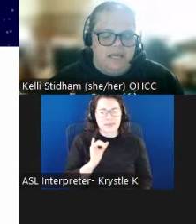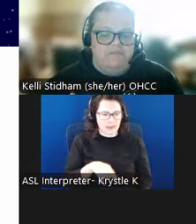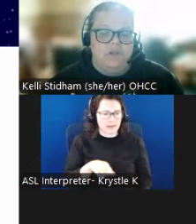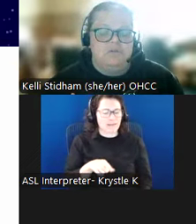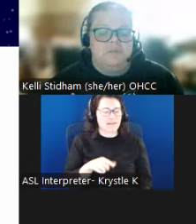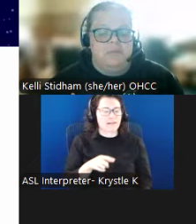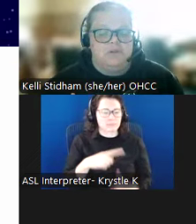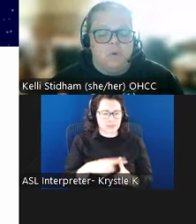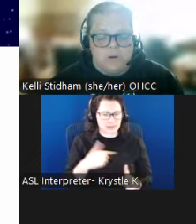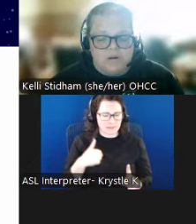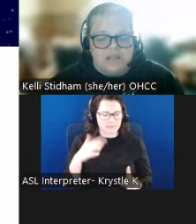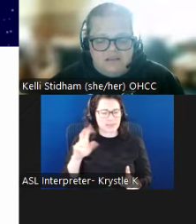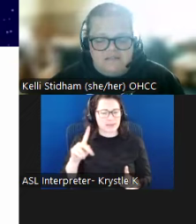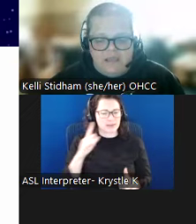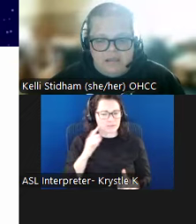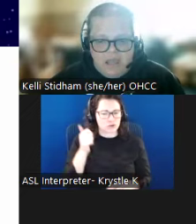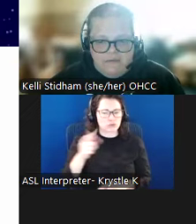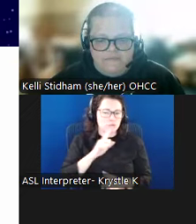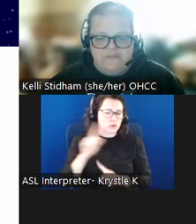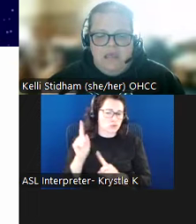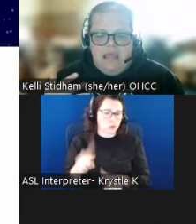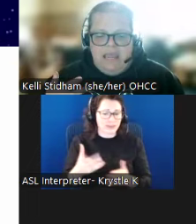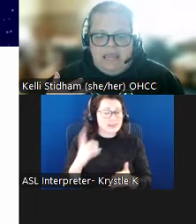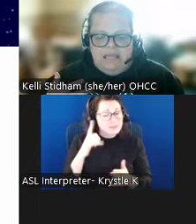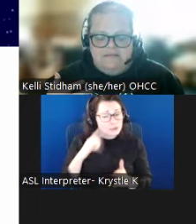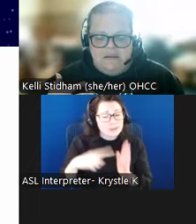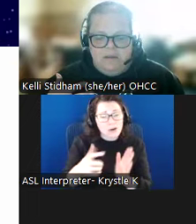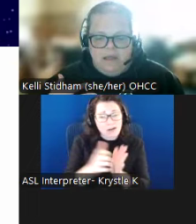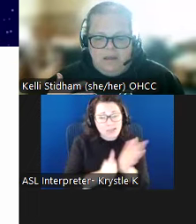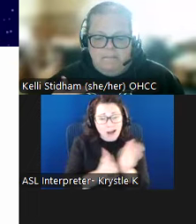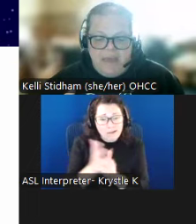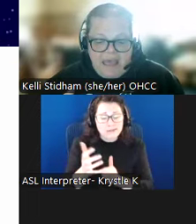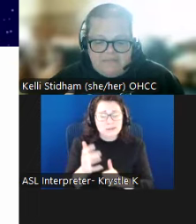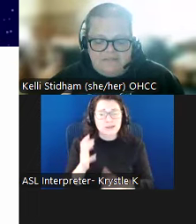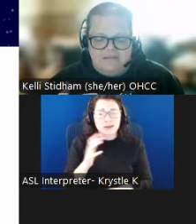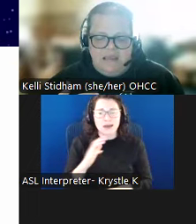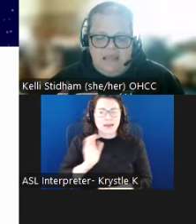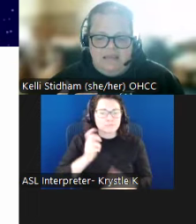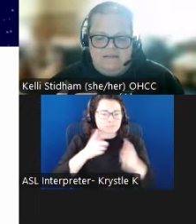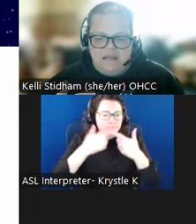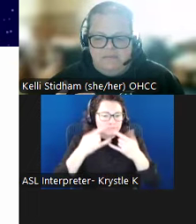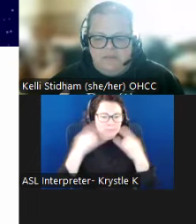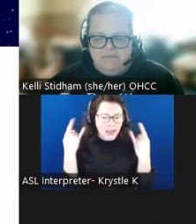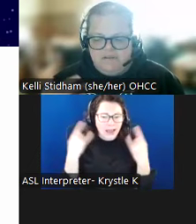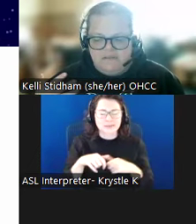link for you to be able to order things